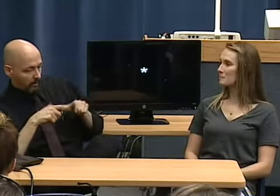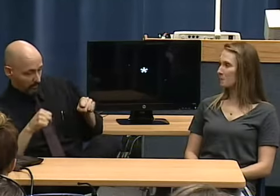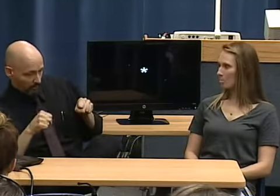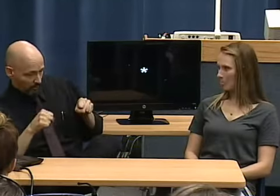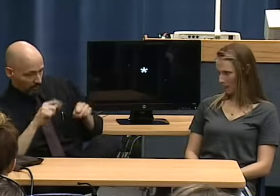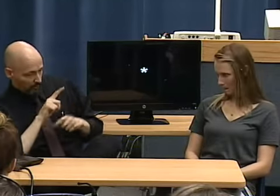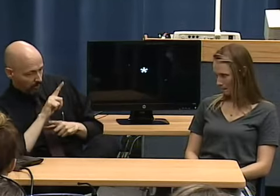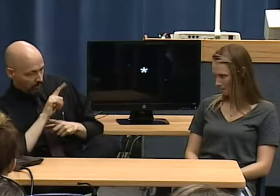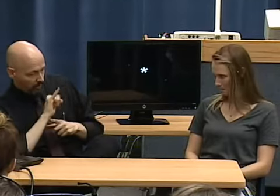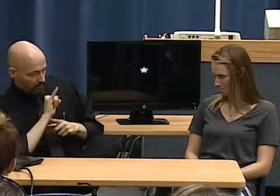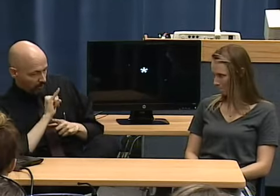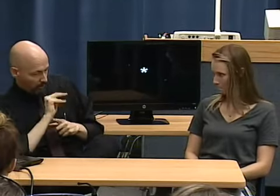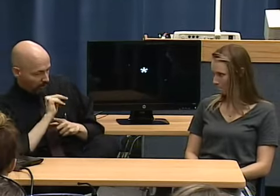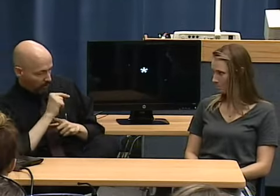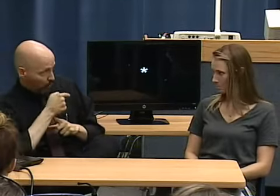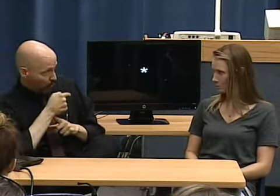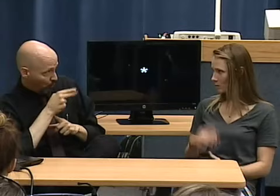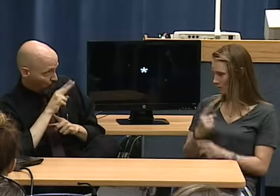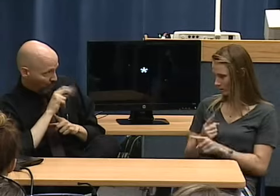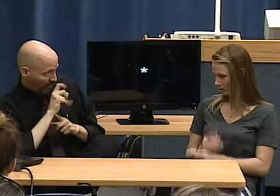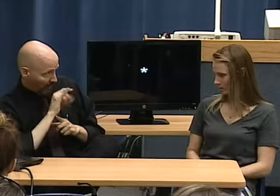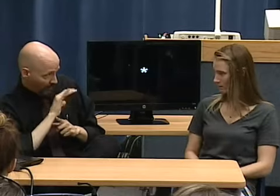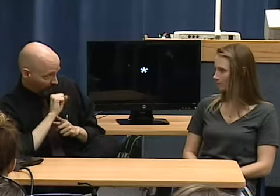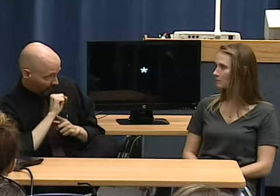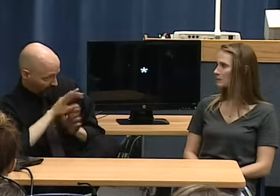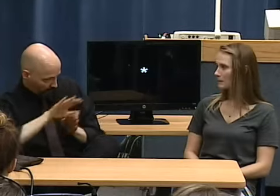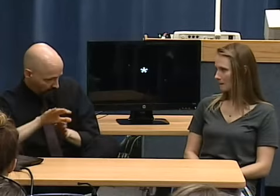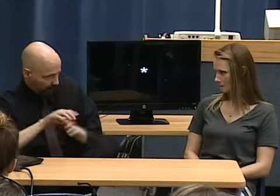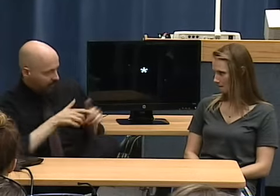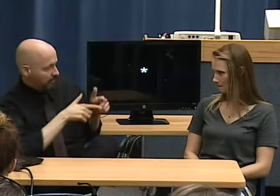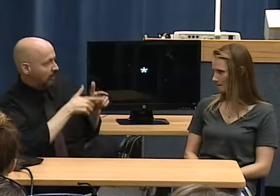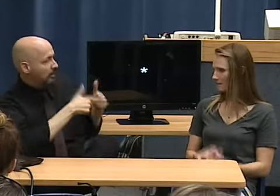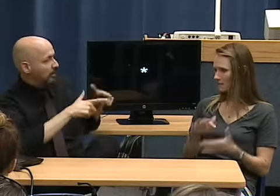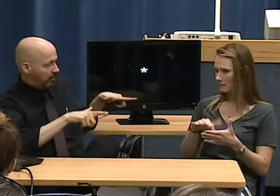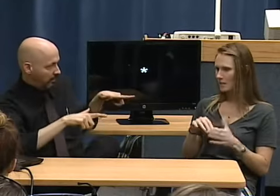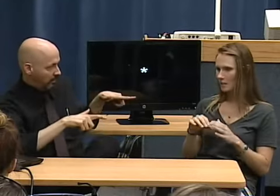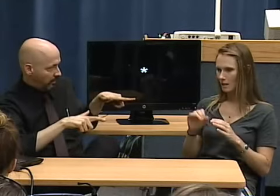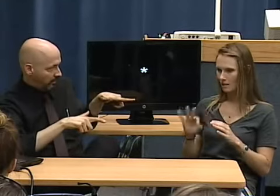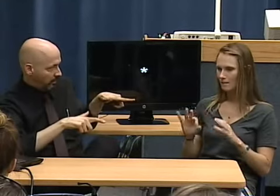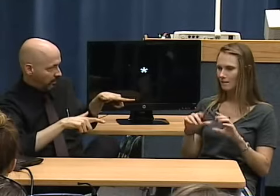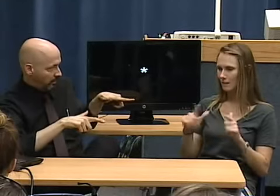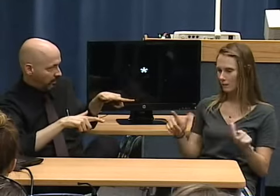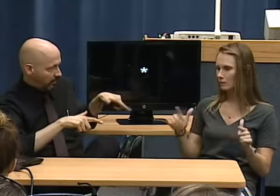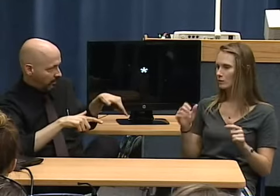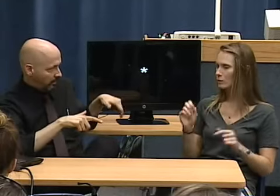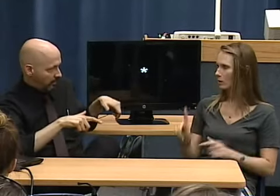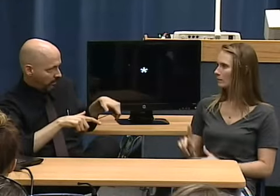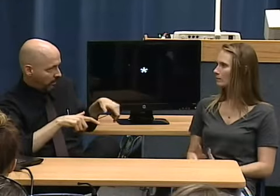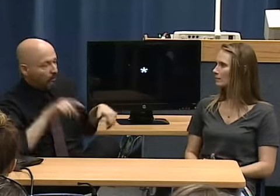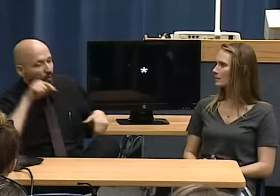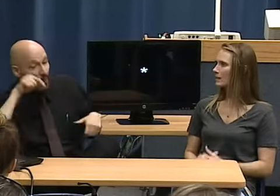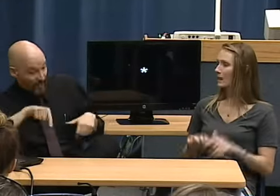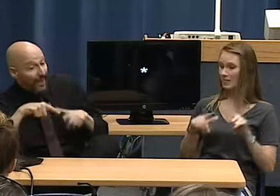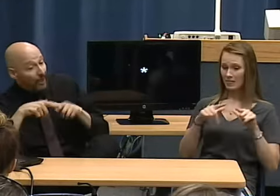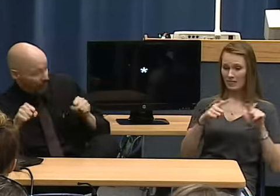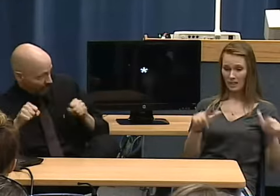L-I-N-G-U-I-S-T-I-C-S, we're setting that aside. Language. It means if it's a language. OK. THAT is linguistics. The study of.